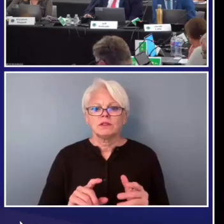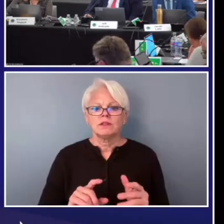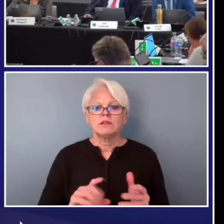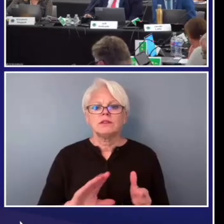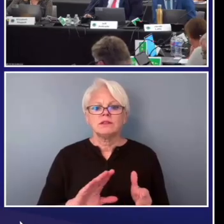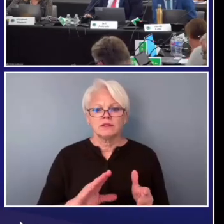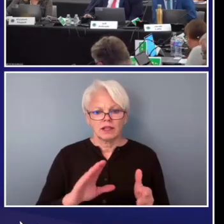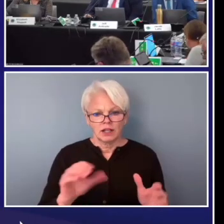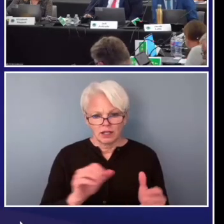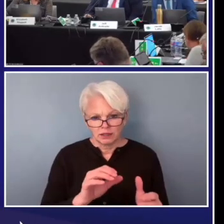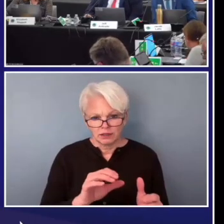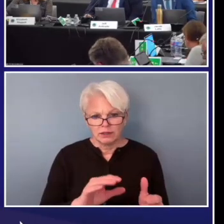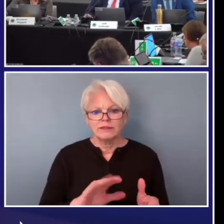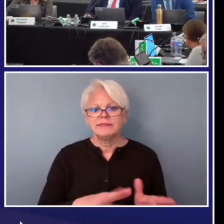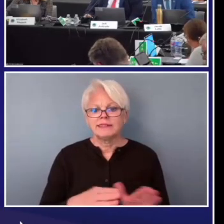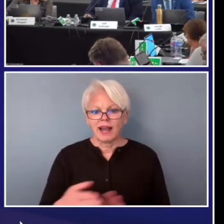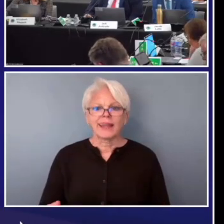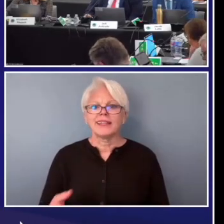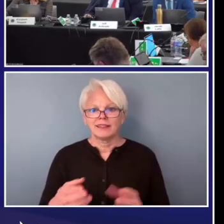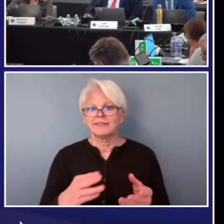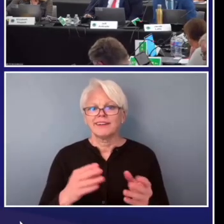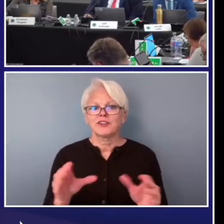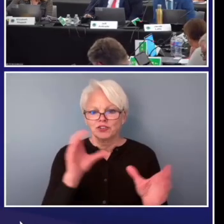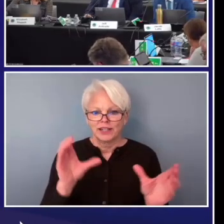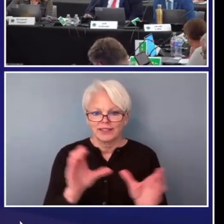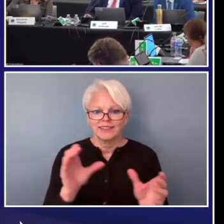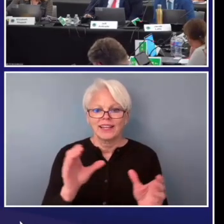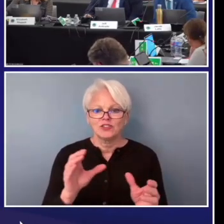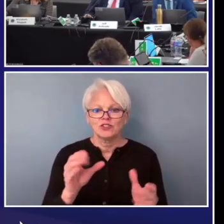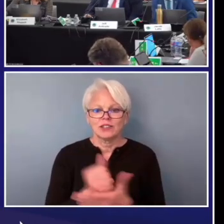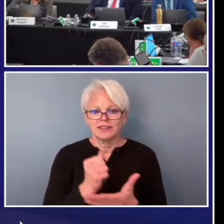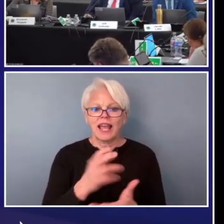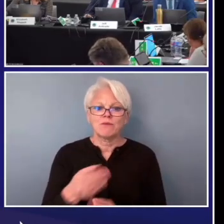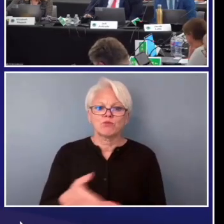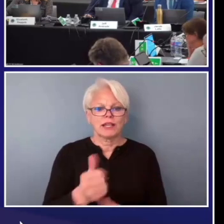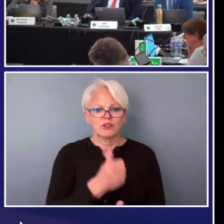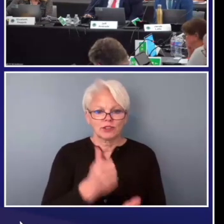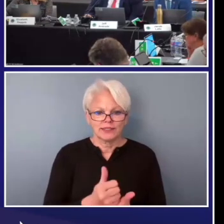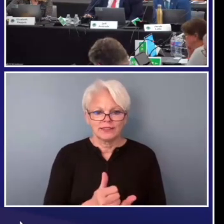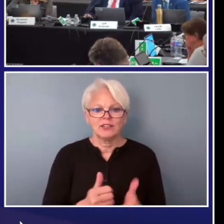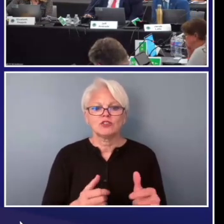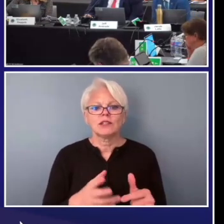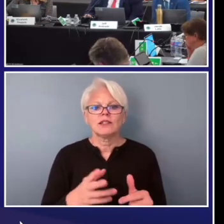Uh, granted, I realize those are slightly different than the explicit wording of 496 itself, but those are incorporated therein,